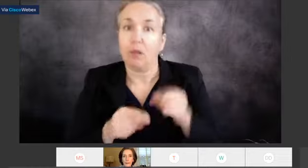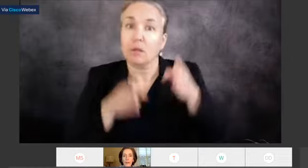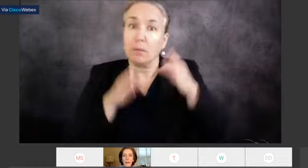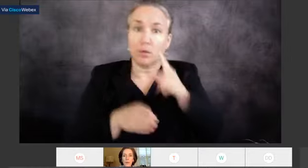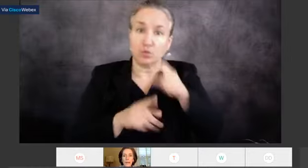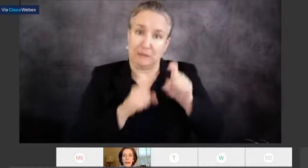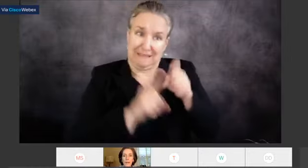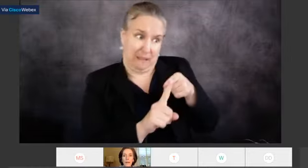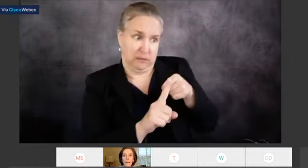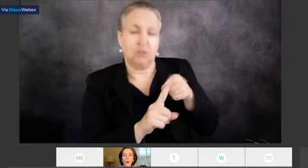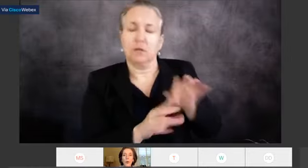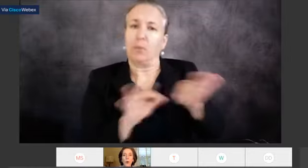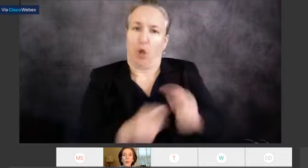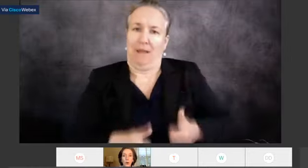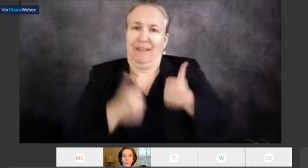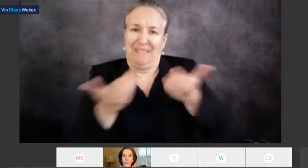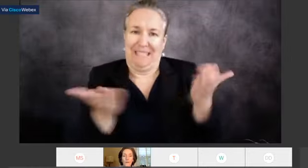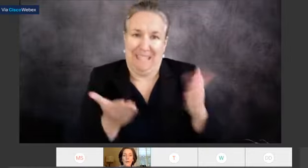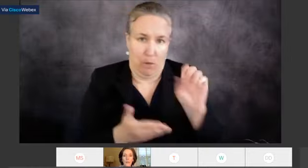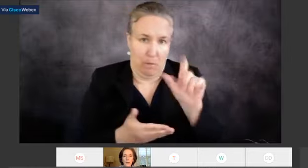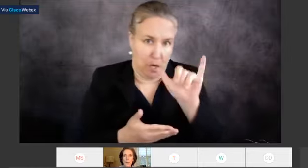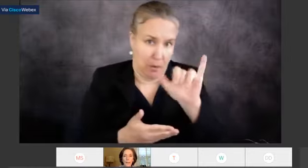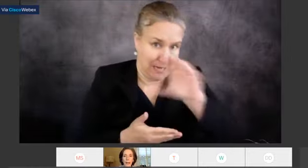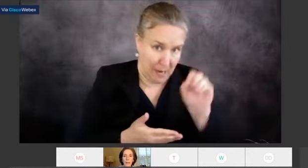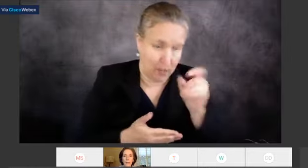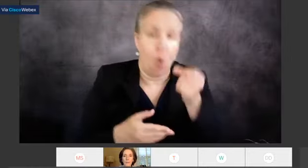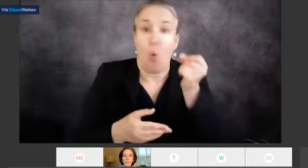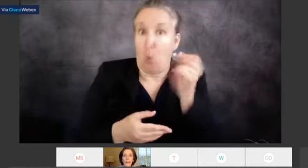of montgomery county or works in montgomery county